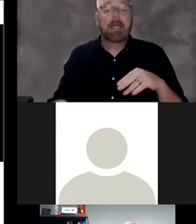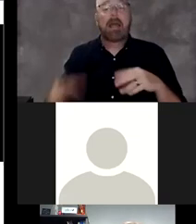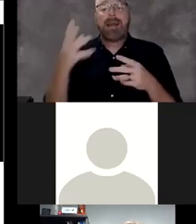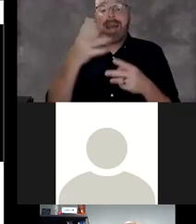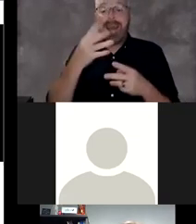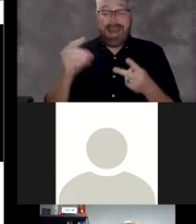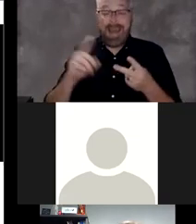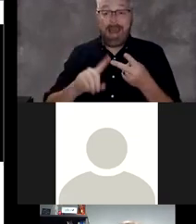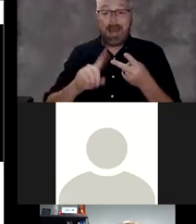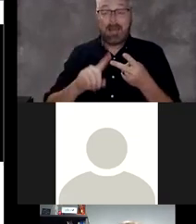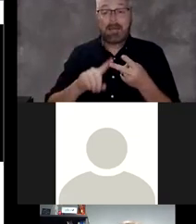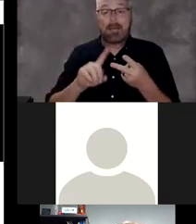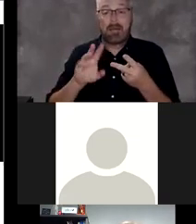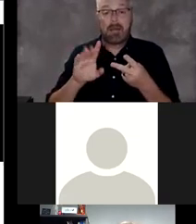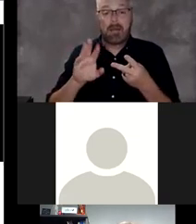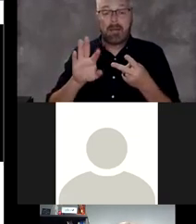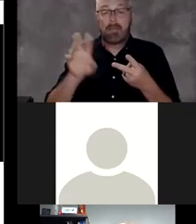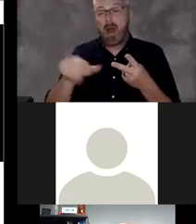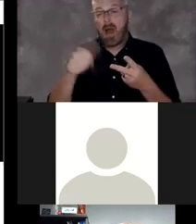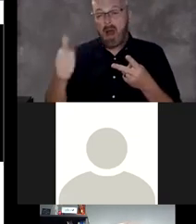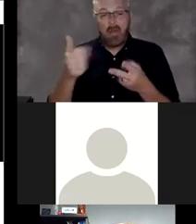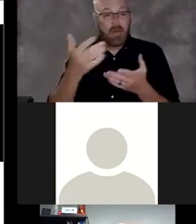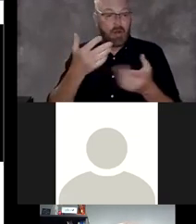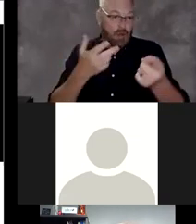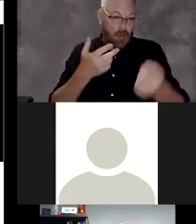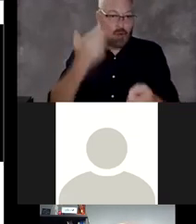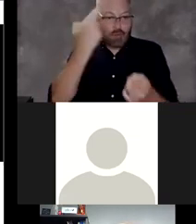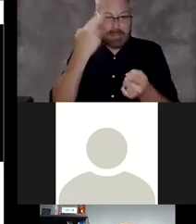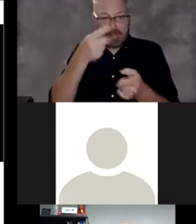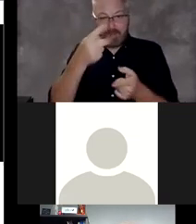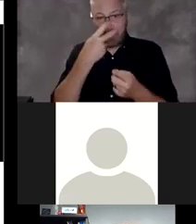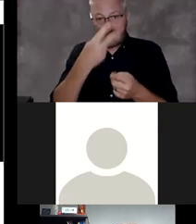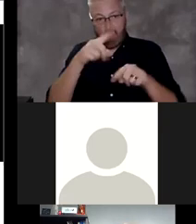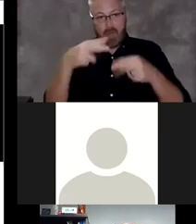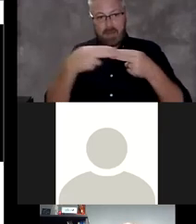THE OTHER FACTORS THAT YOU SEE ON THE SLIDE ARE MET.